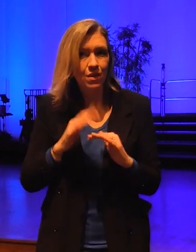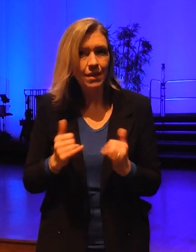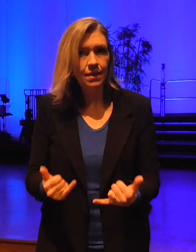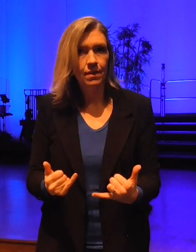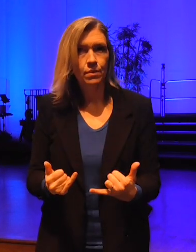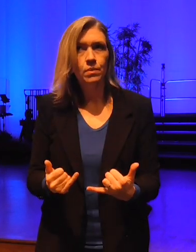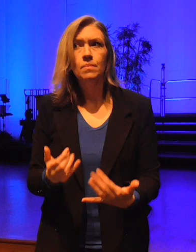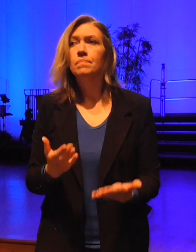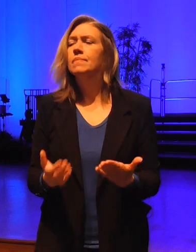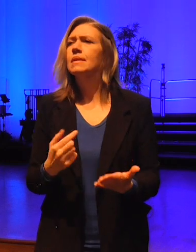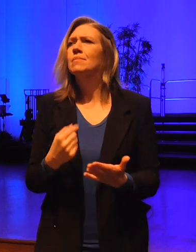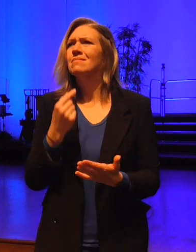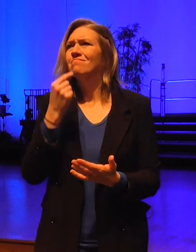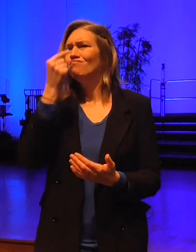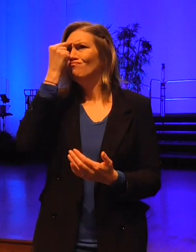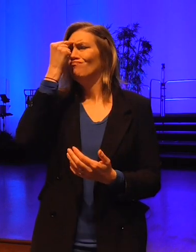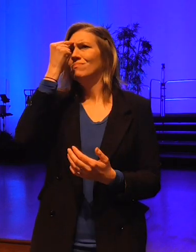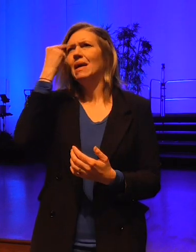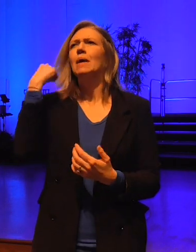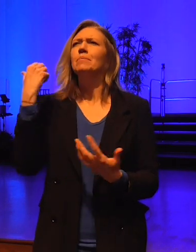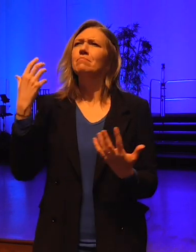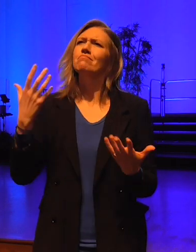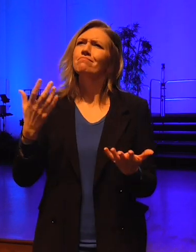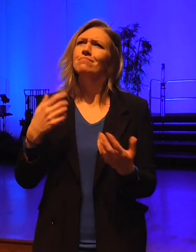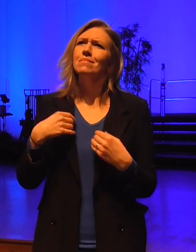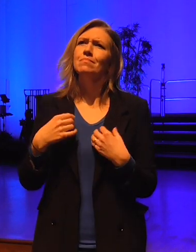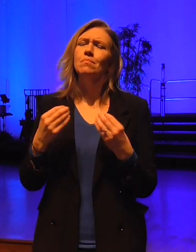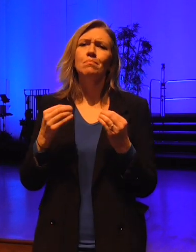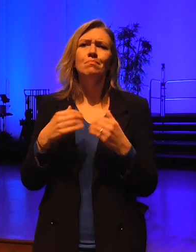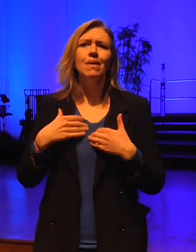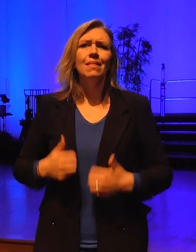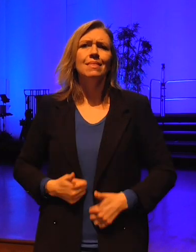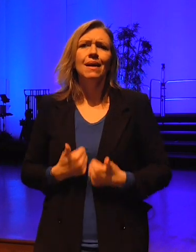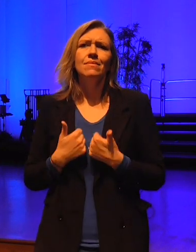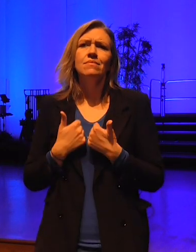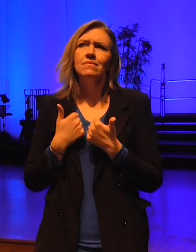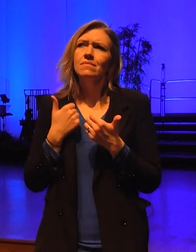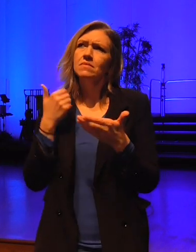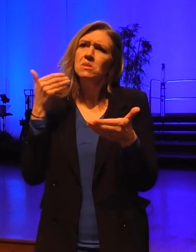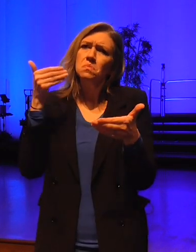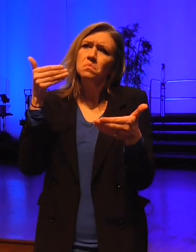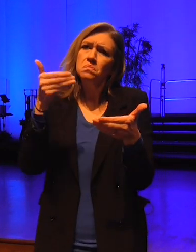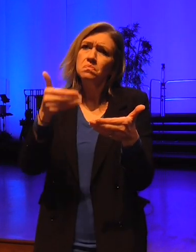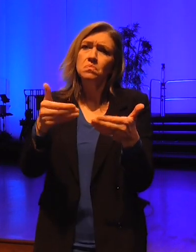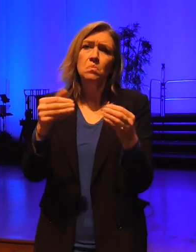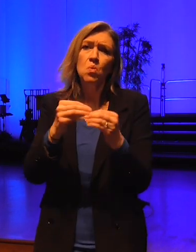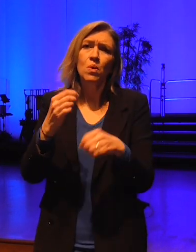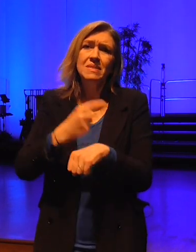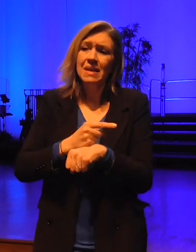you know what I'm pretty sure I have more days behind me than ahead of me my body used to do